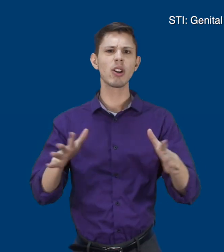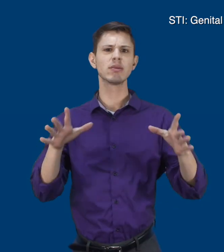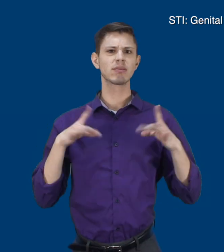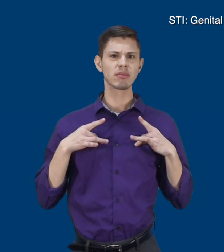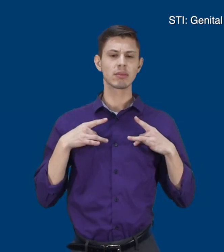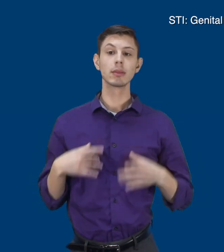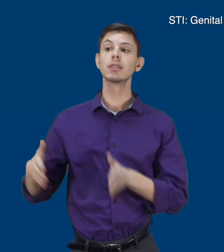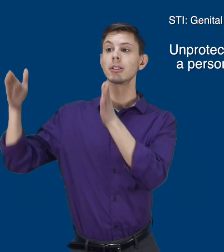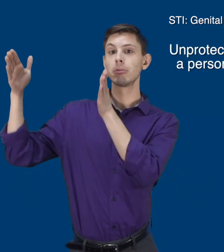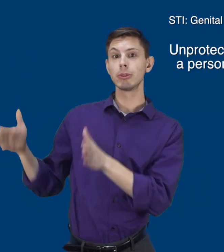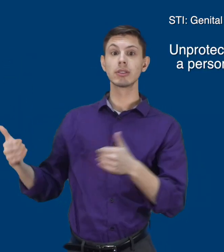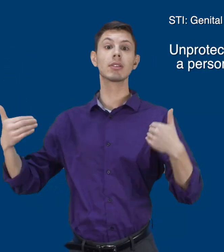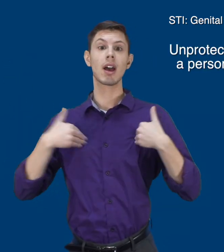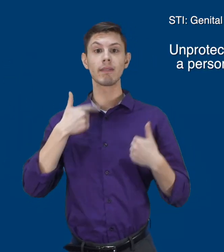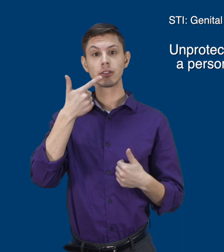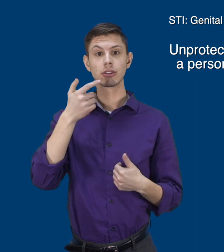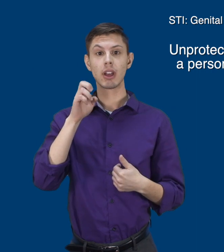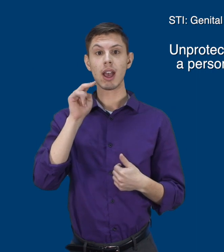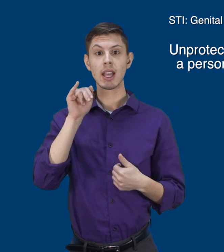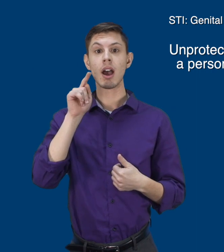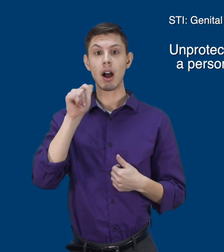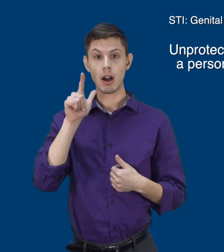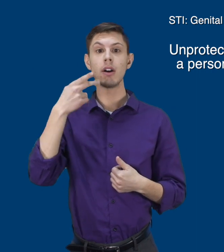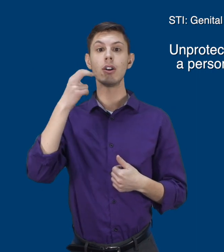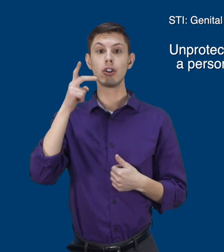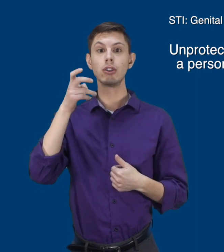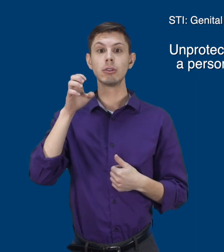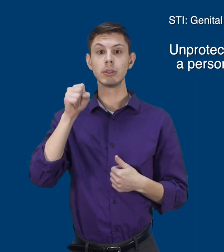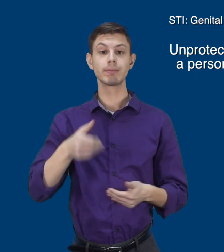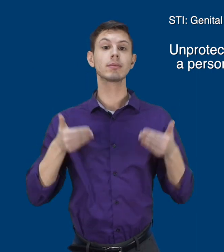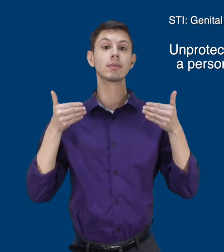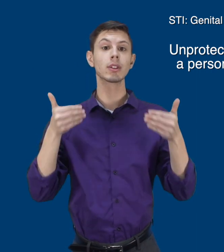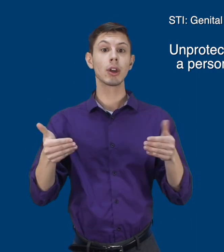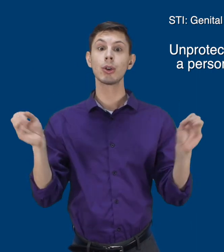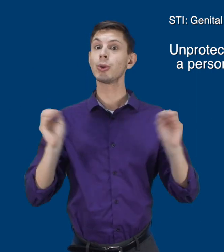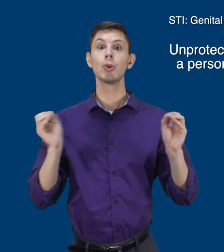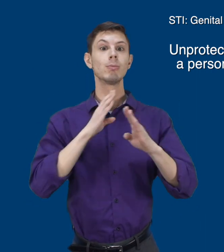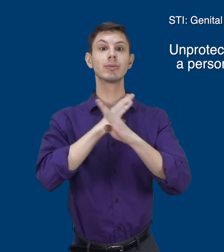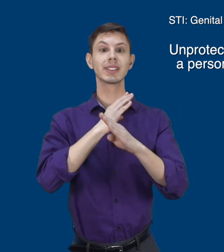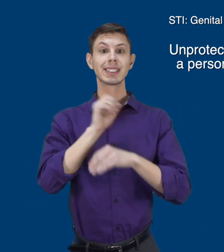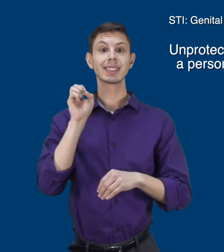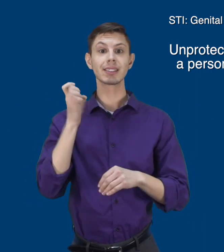You can get genital herpes from having unprotected sex with someone who has HSV,